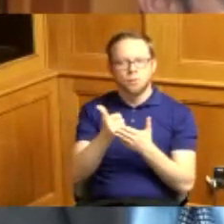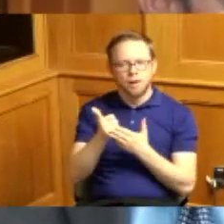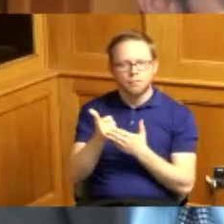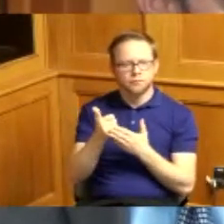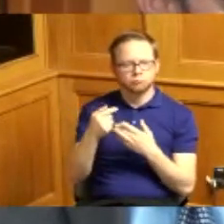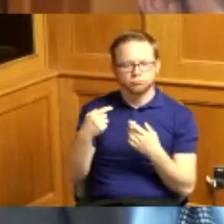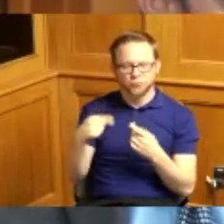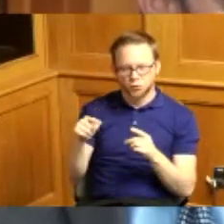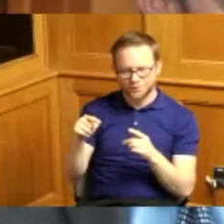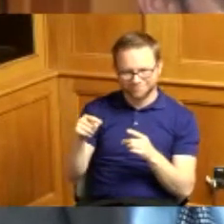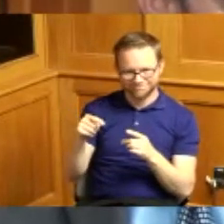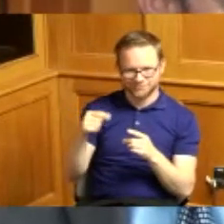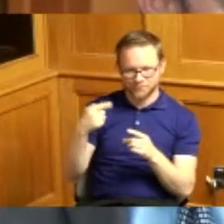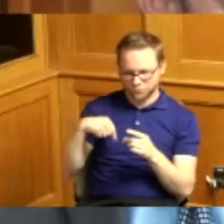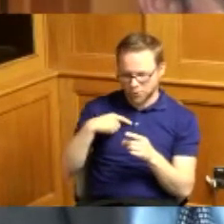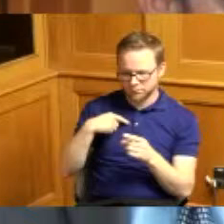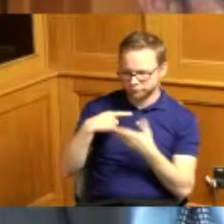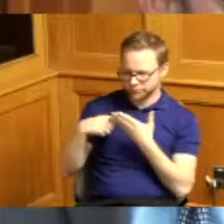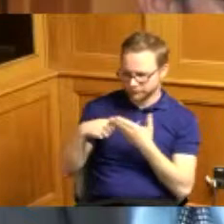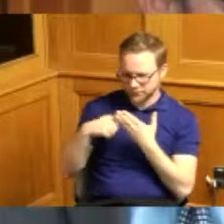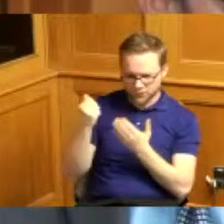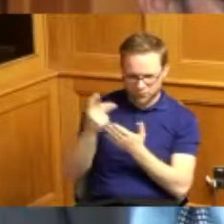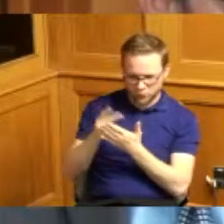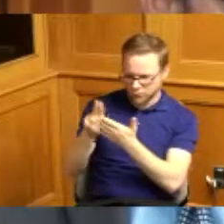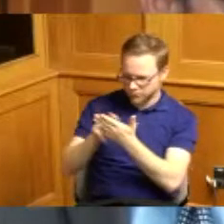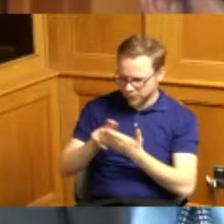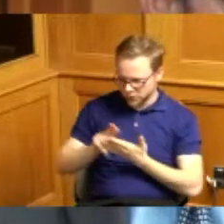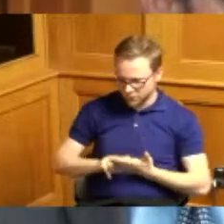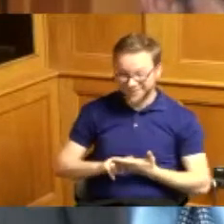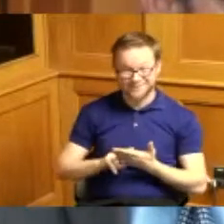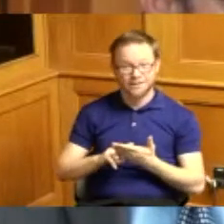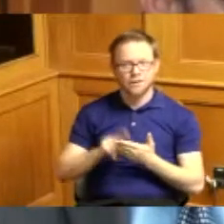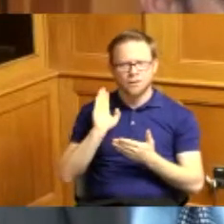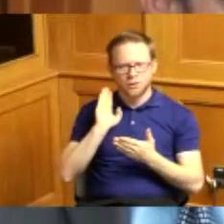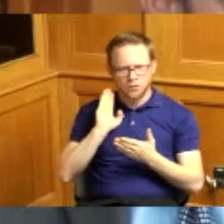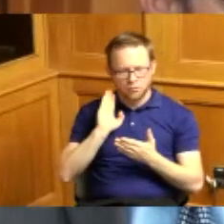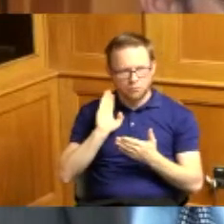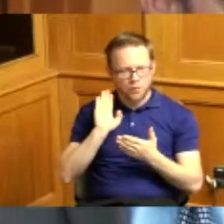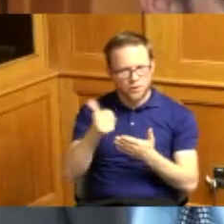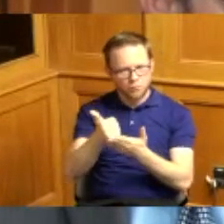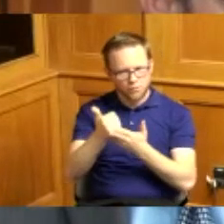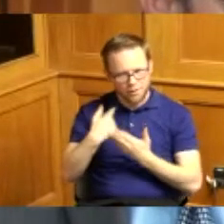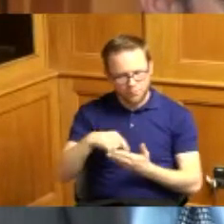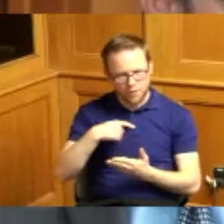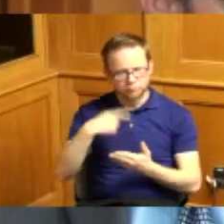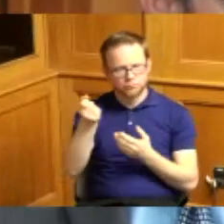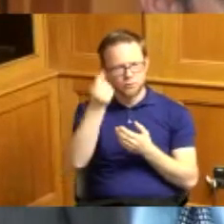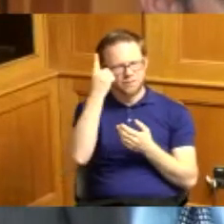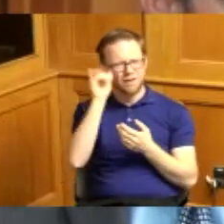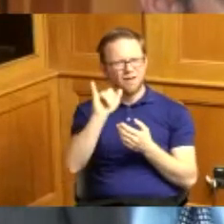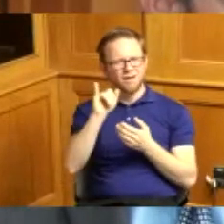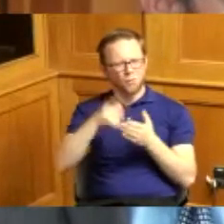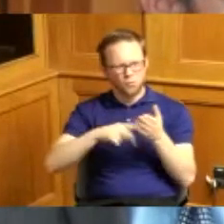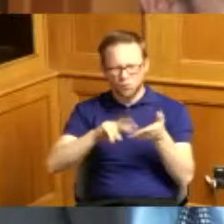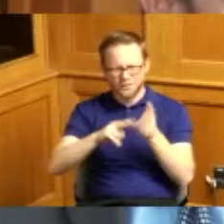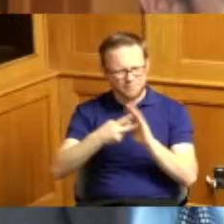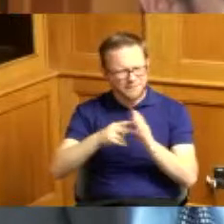contracts to understand what these mean in terms of the children and adults that are being served